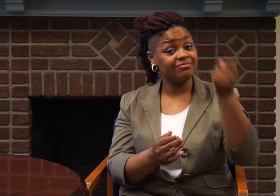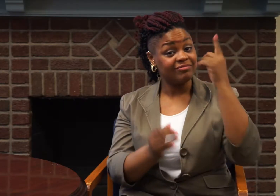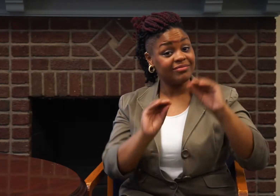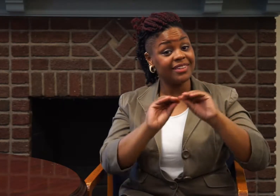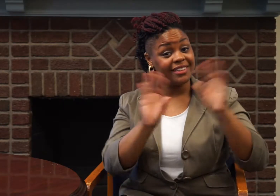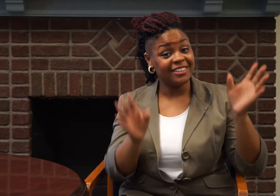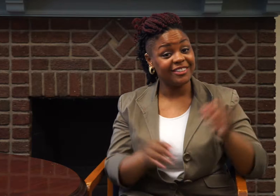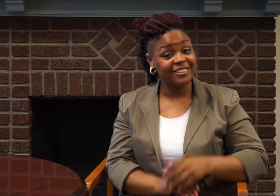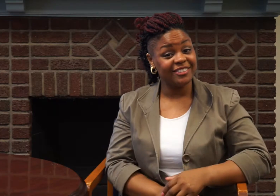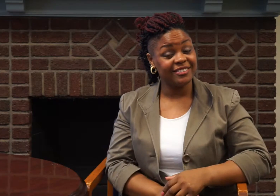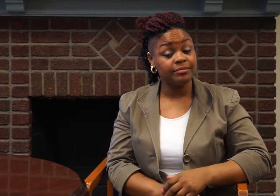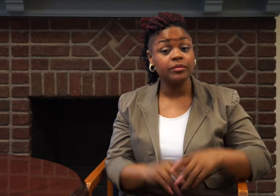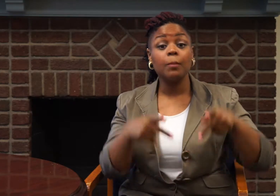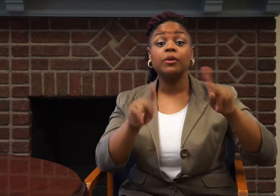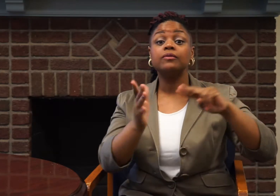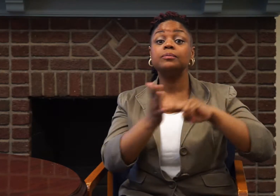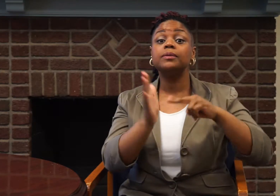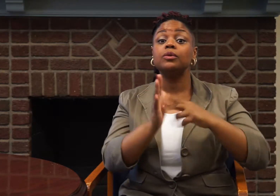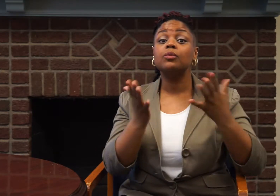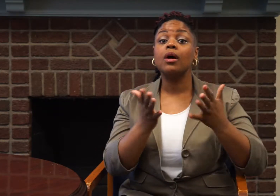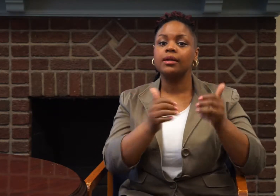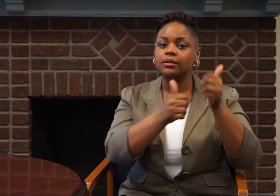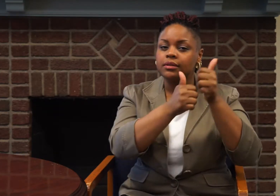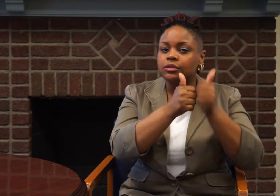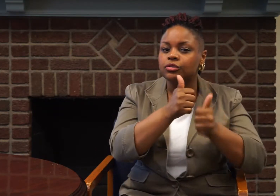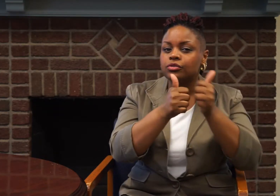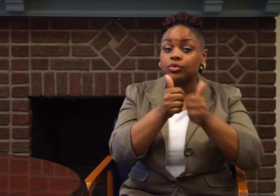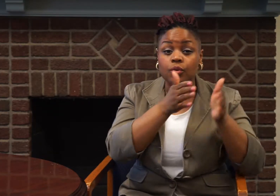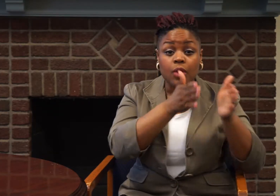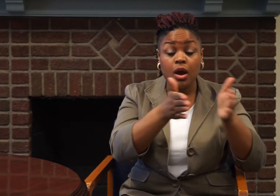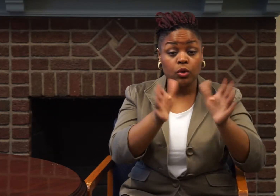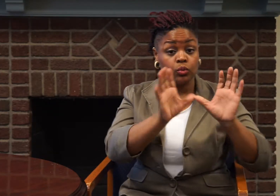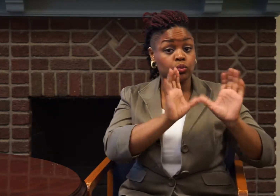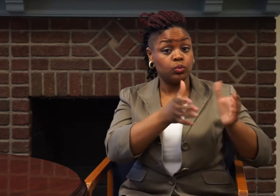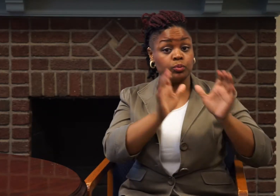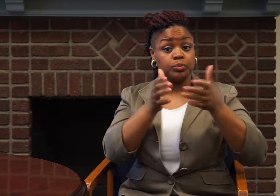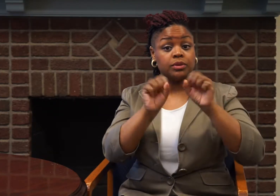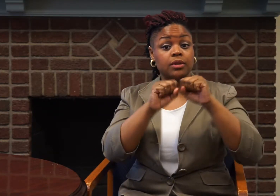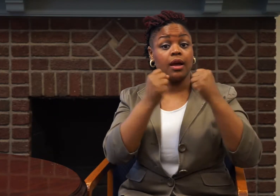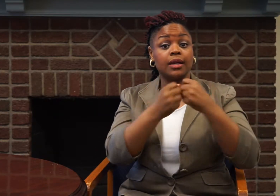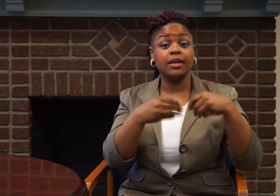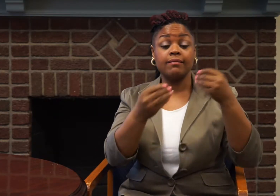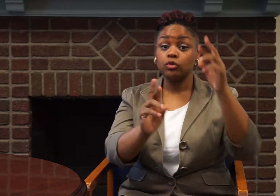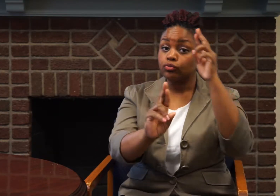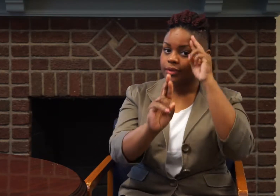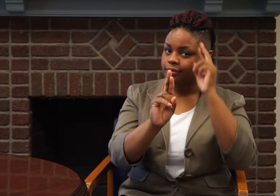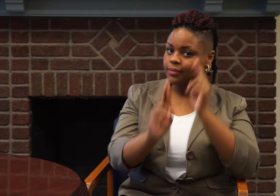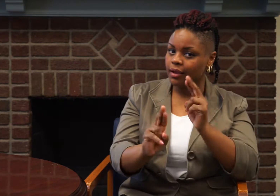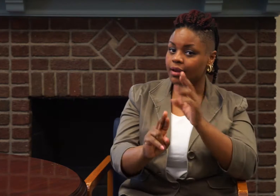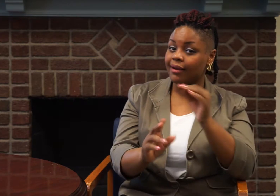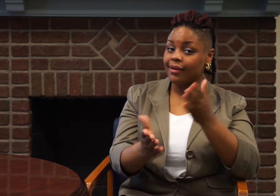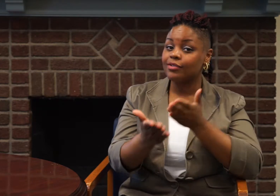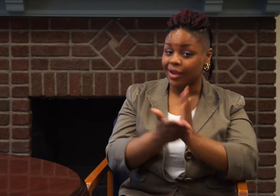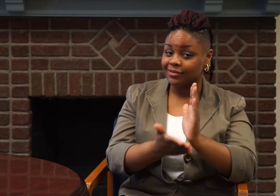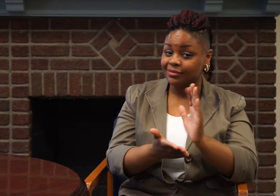I hope the message has been clear. Privilege refers to the various ways by which a society preferentially gives respect,